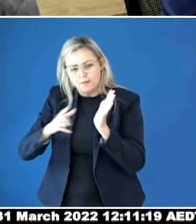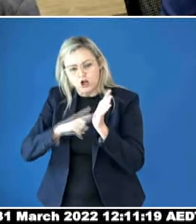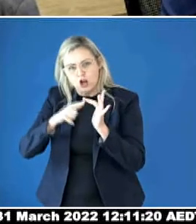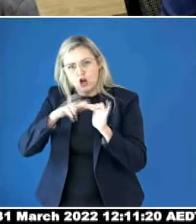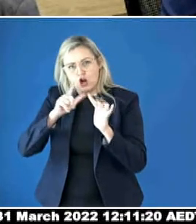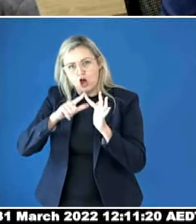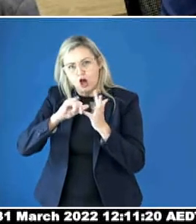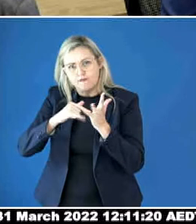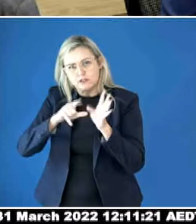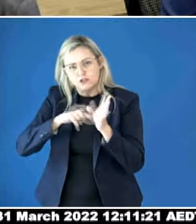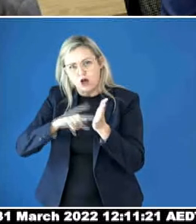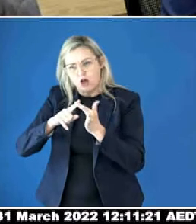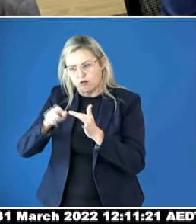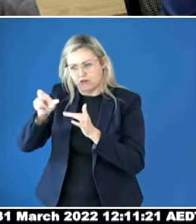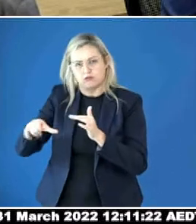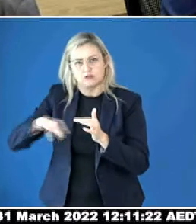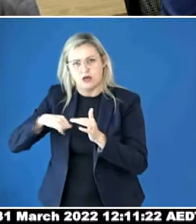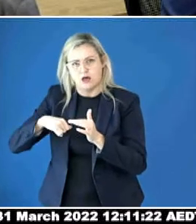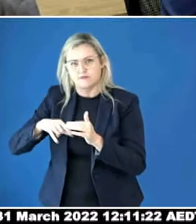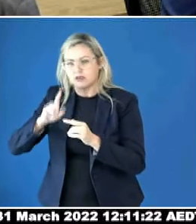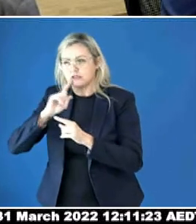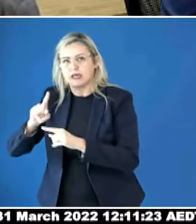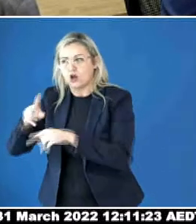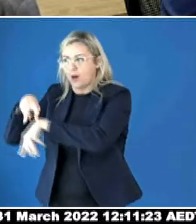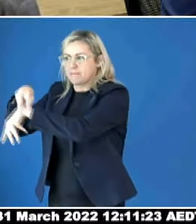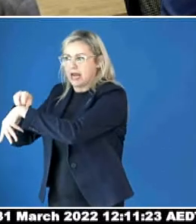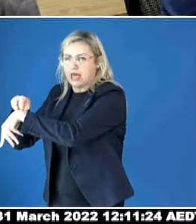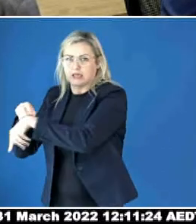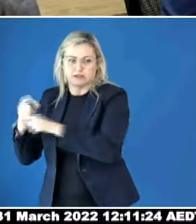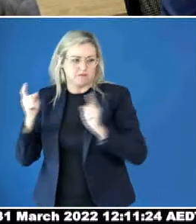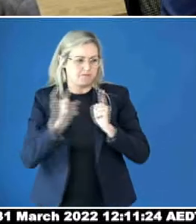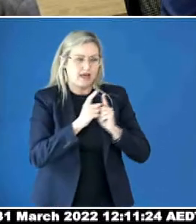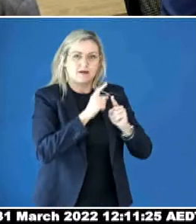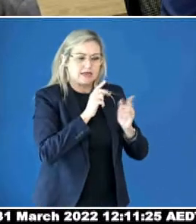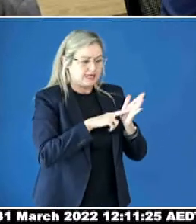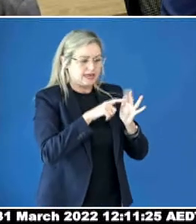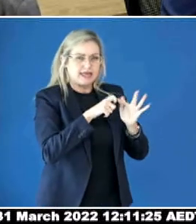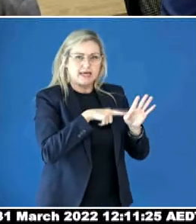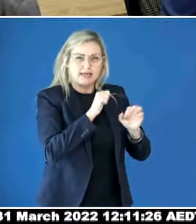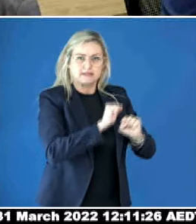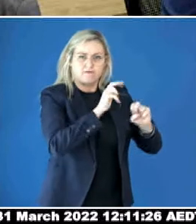detective who subsequently spoke with Niky's dad also advised Niky to take her to the GP."